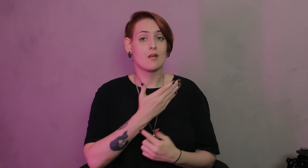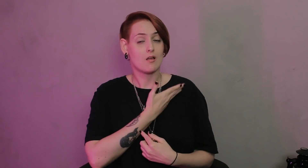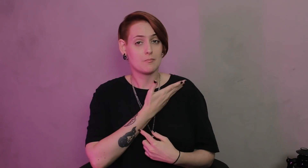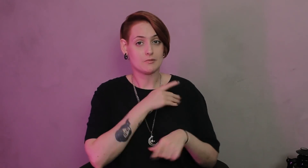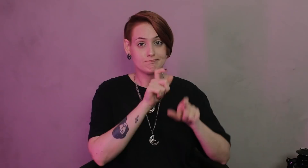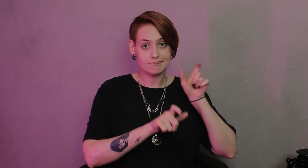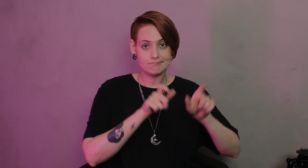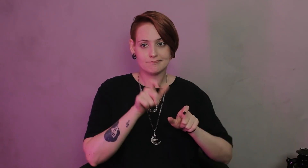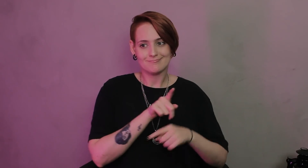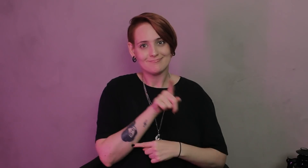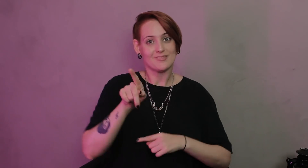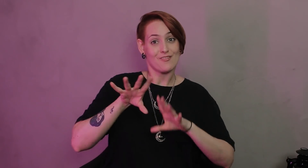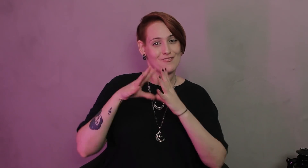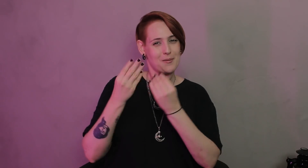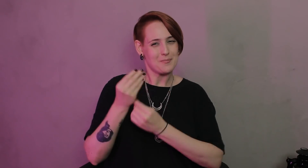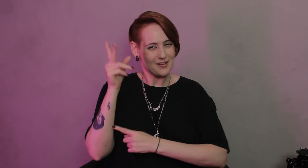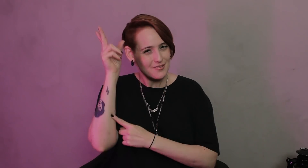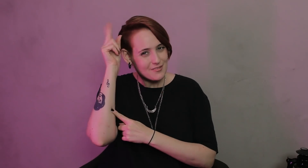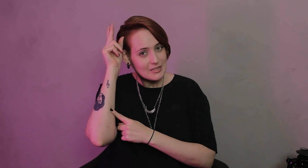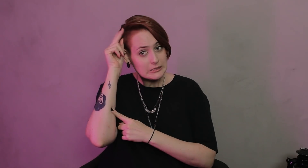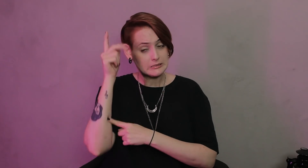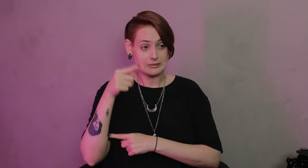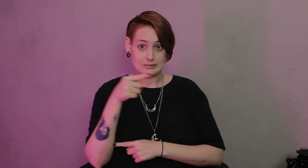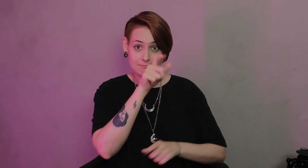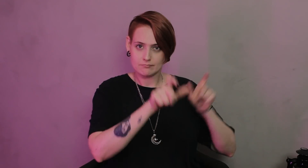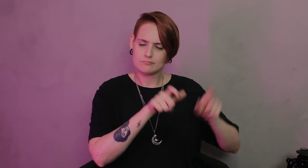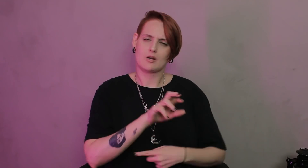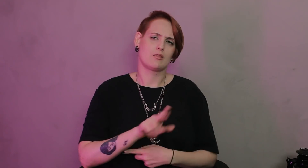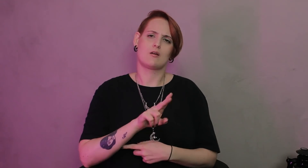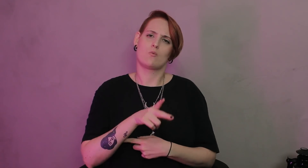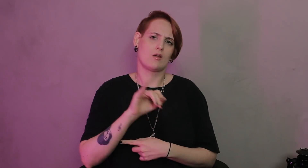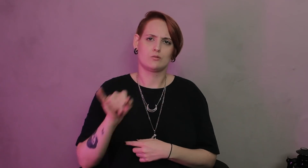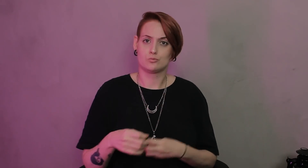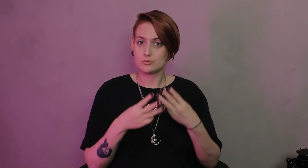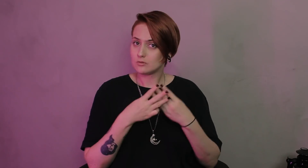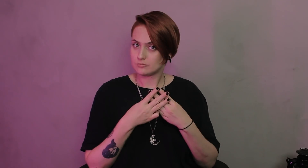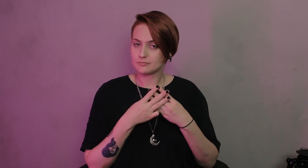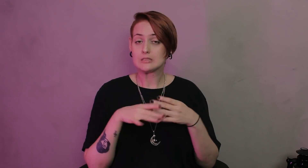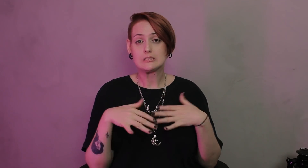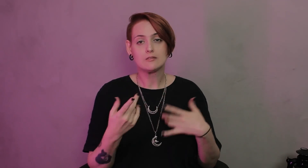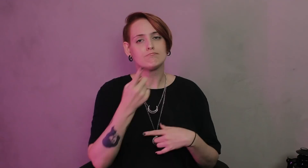which the non-Jewish family friends